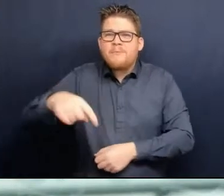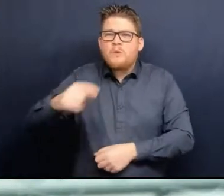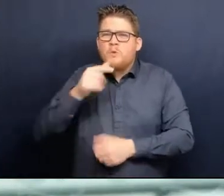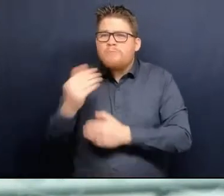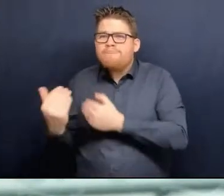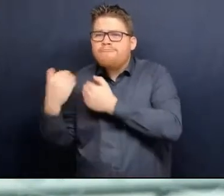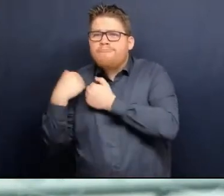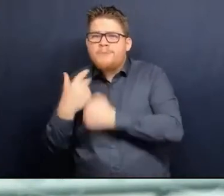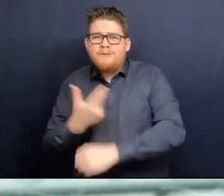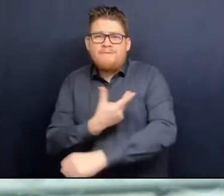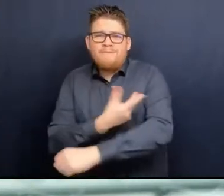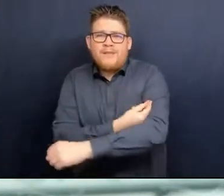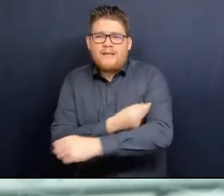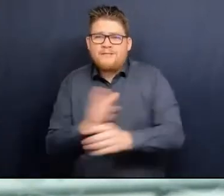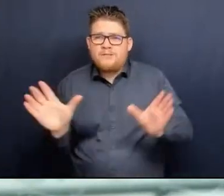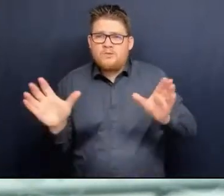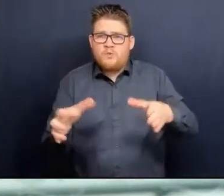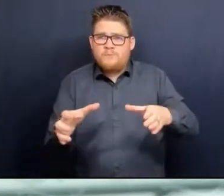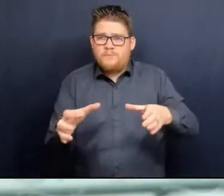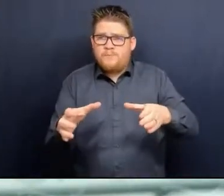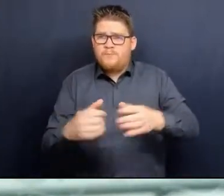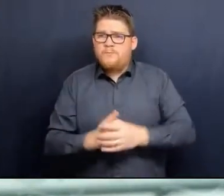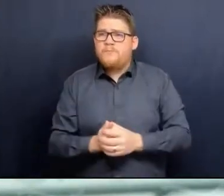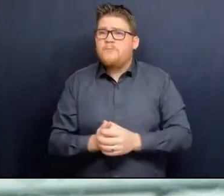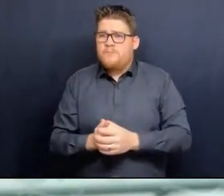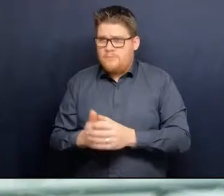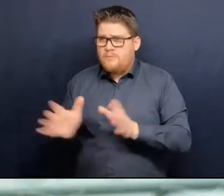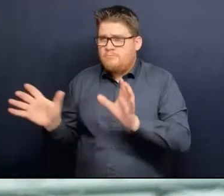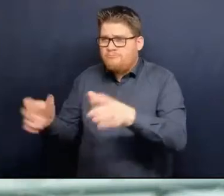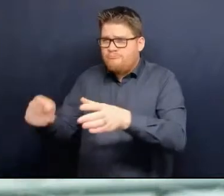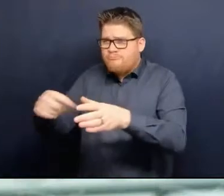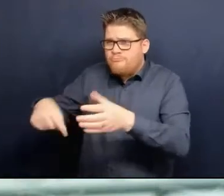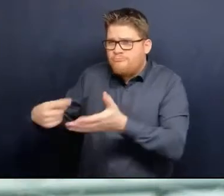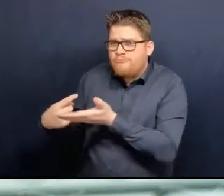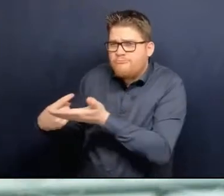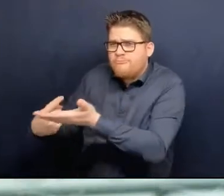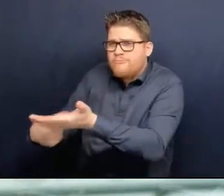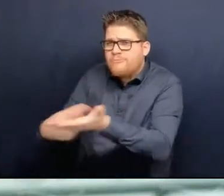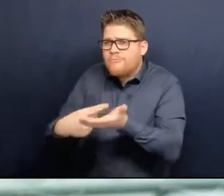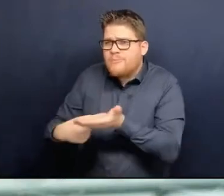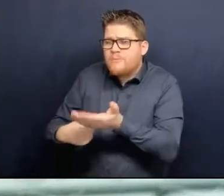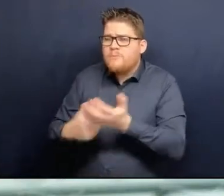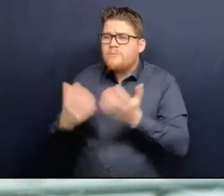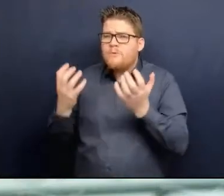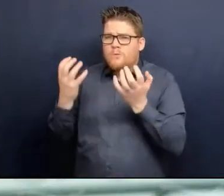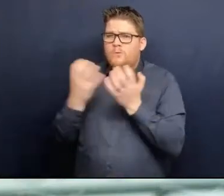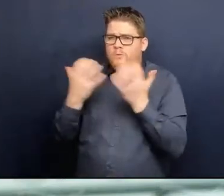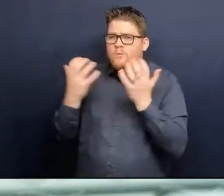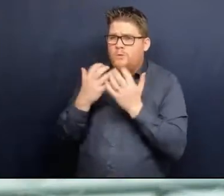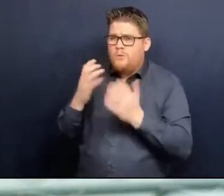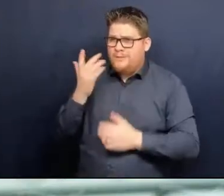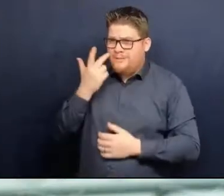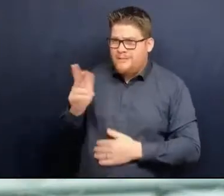parts of western Canada and the BCG Immunization Forum. And it